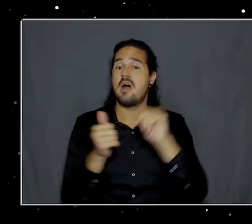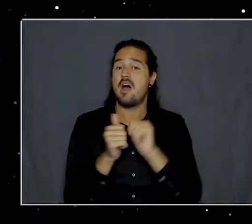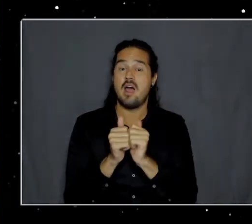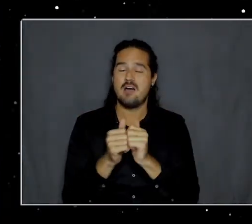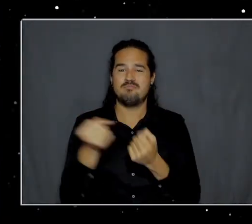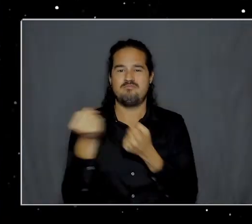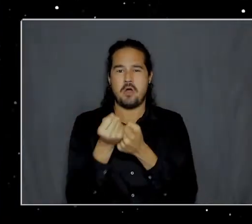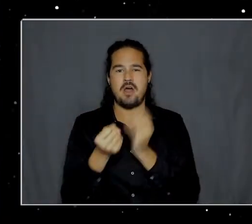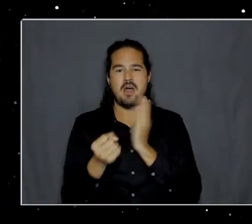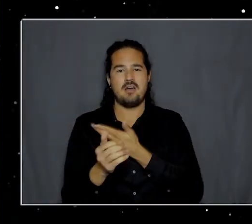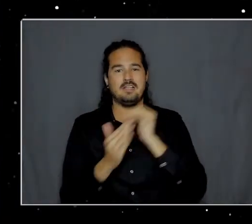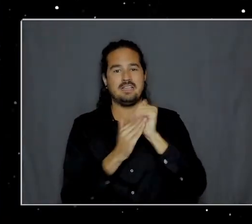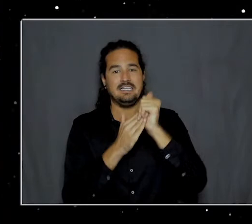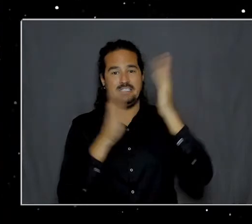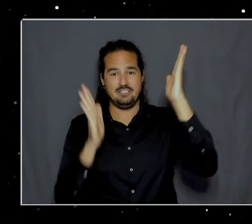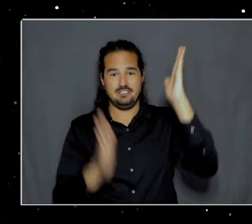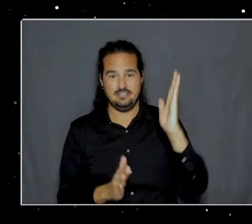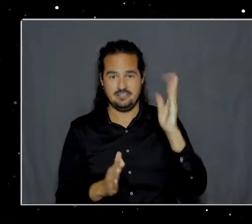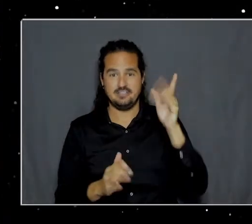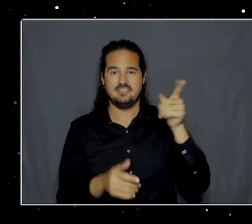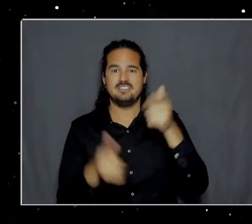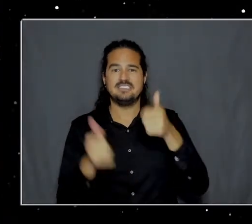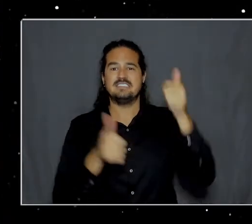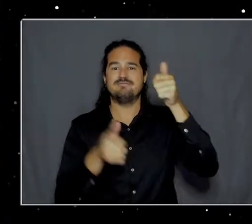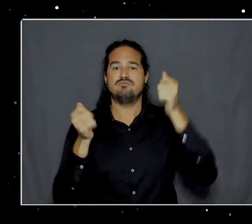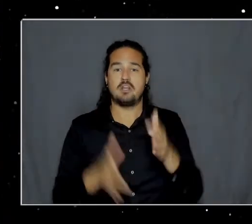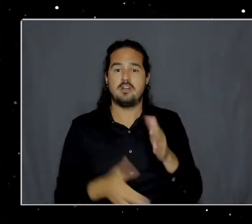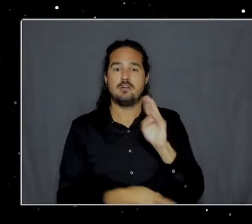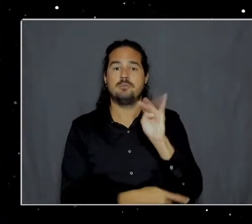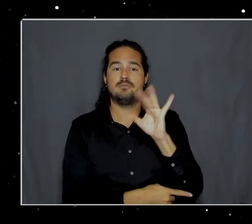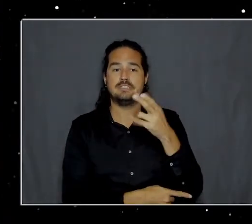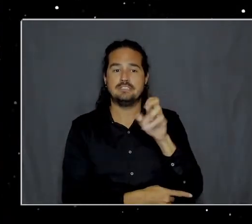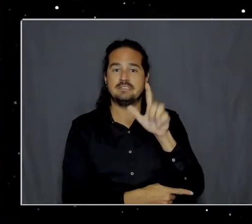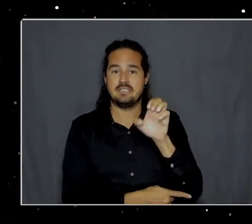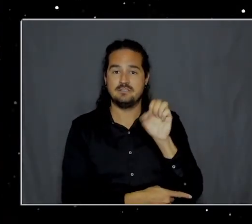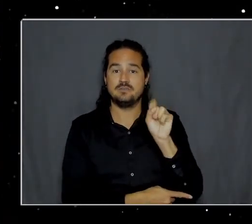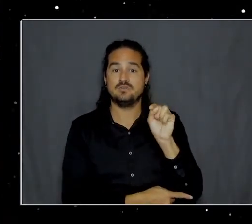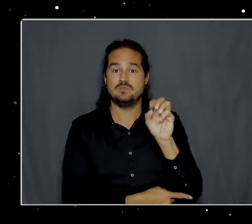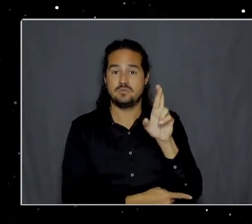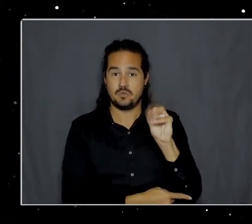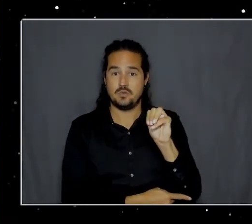POSSIBLE THROUGH THE SUPPORT AND LEADERSHIP OF OUR OWN EXECUTIVE